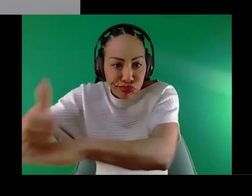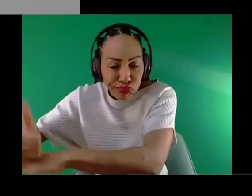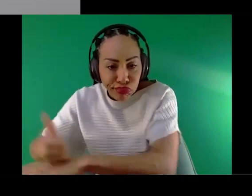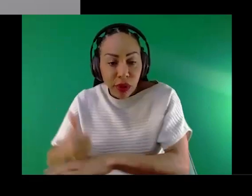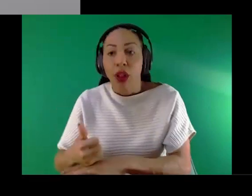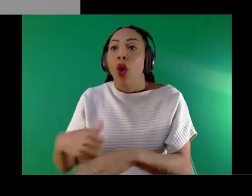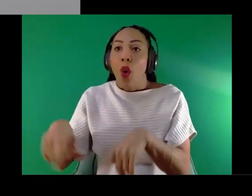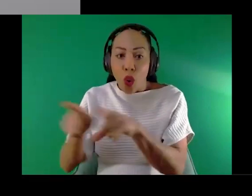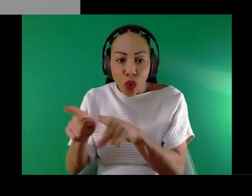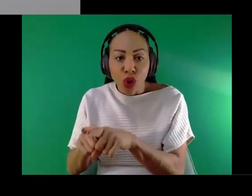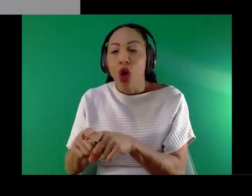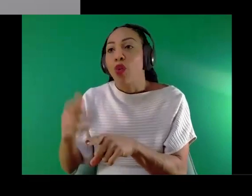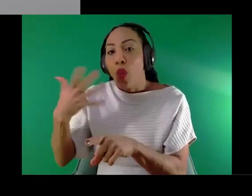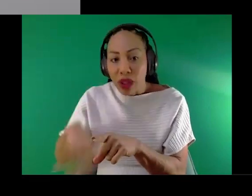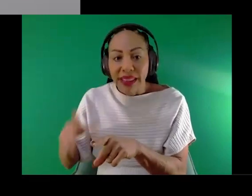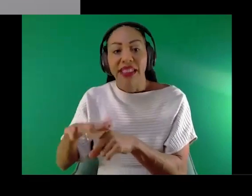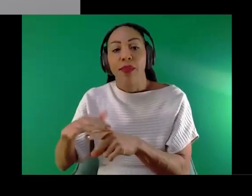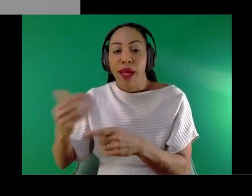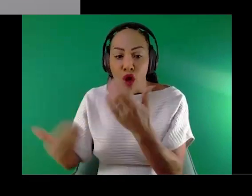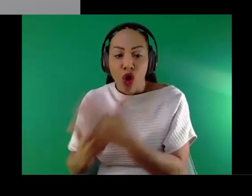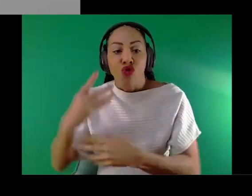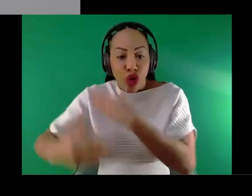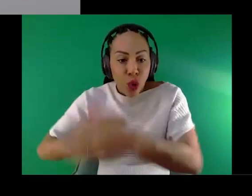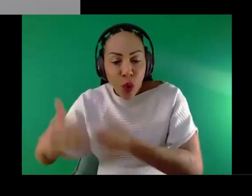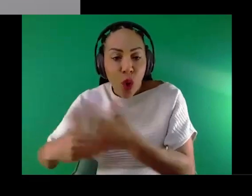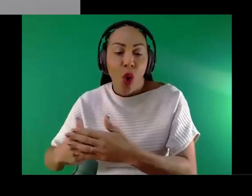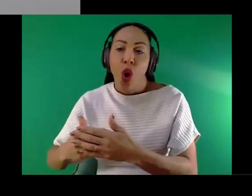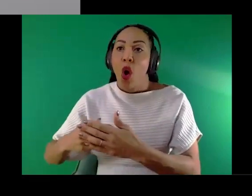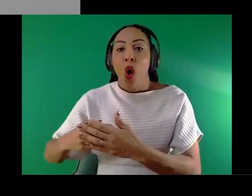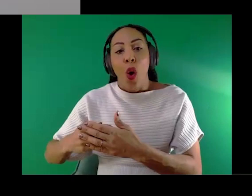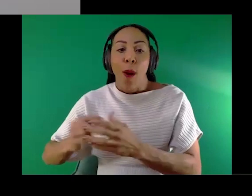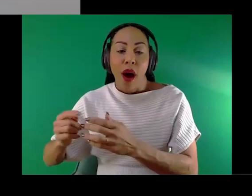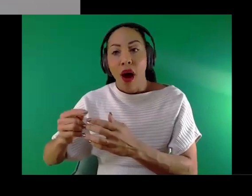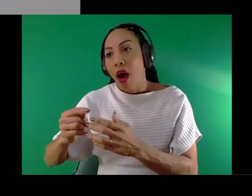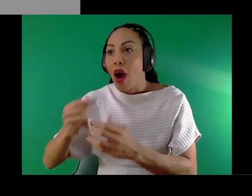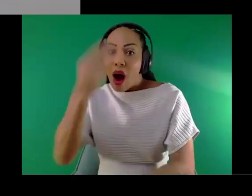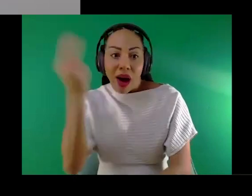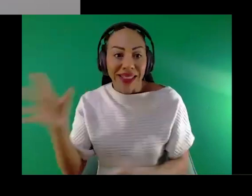creative processes they can involve Mobility National and international artistic exchanges